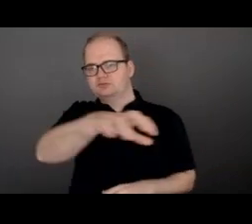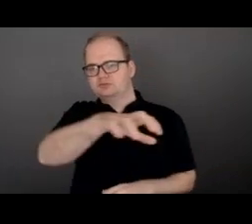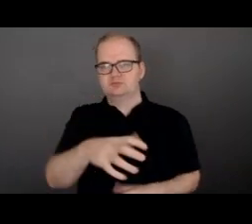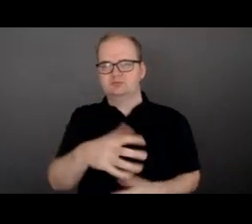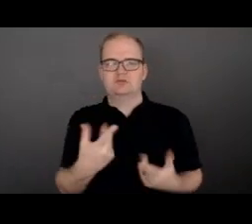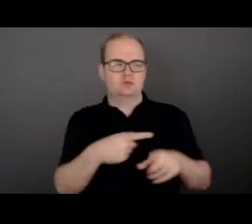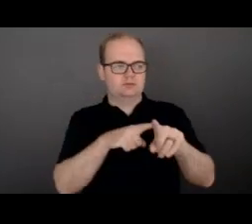Thanks, Daisy.